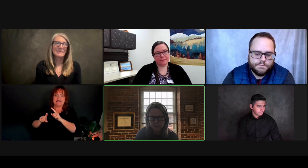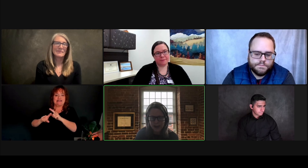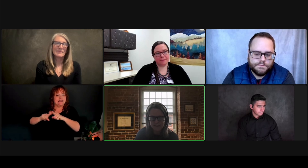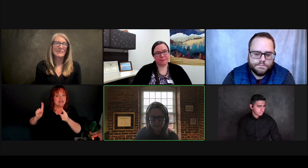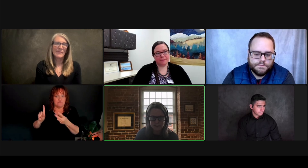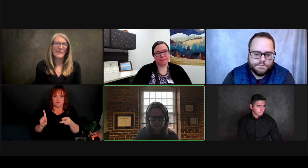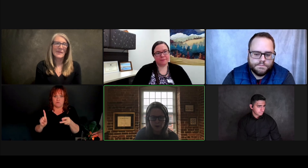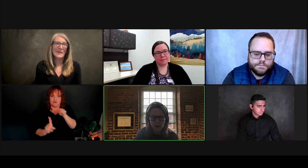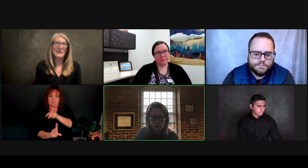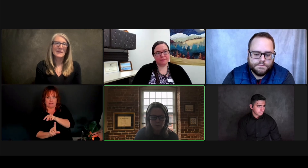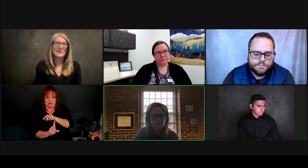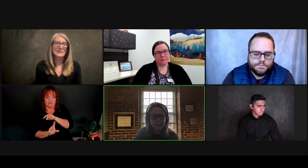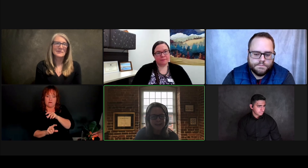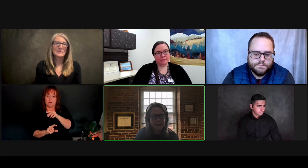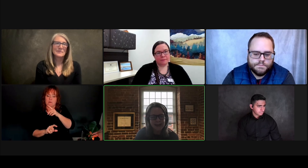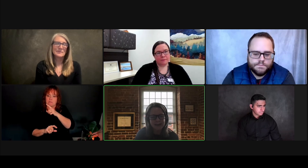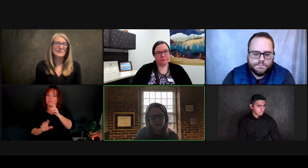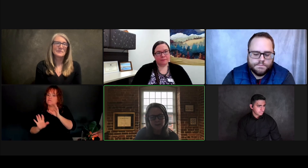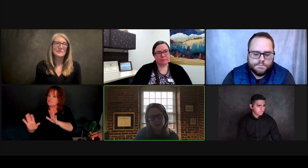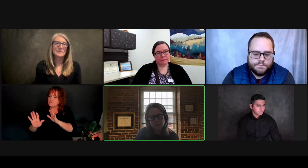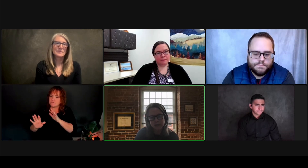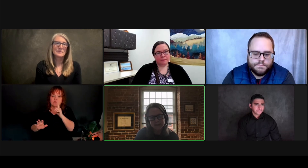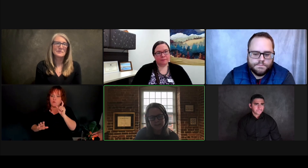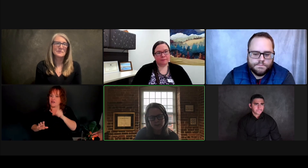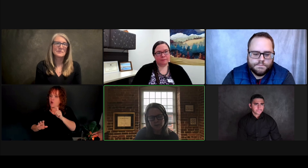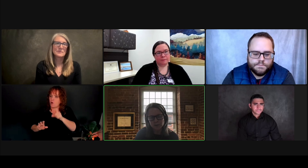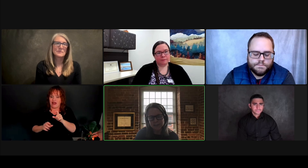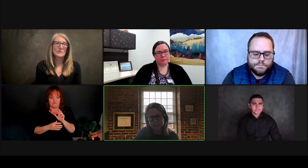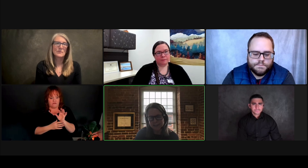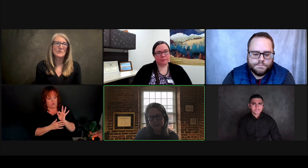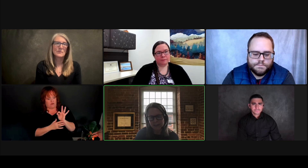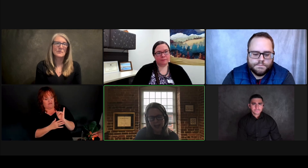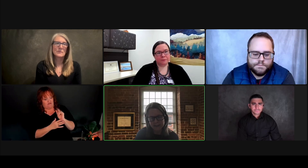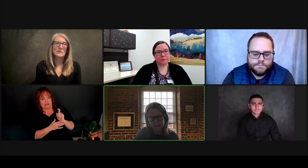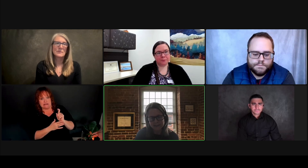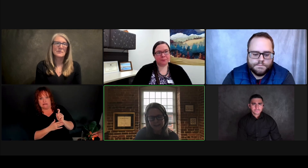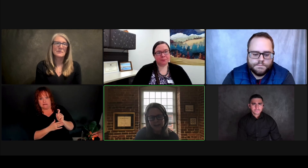have to remediate just because a student is in a class.